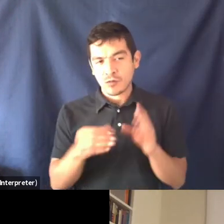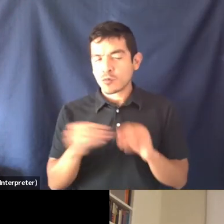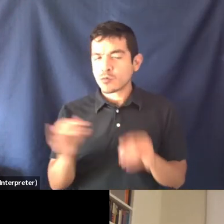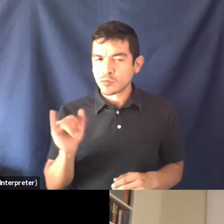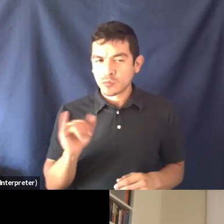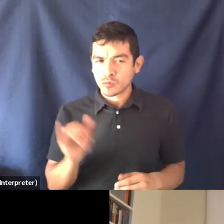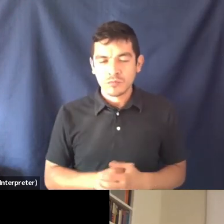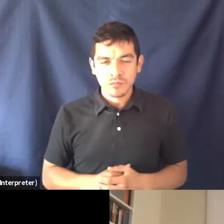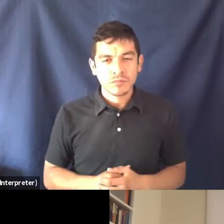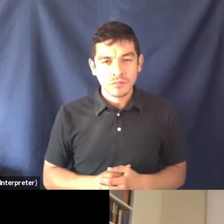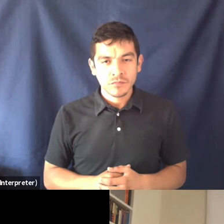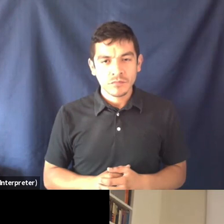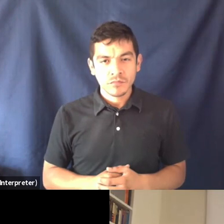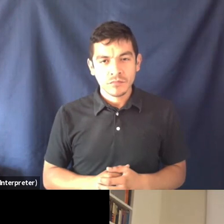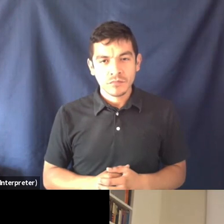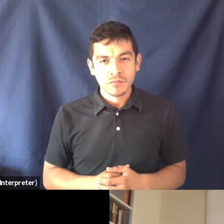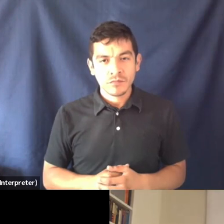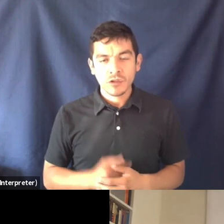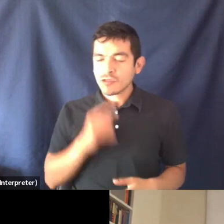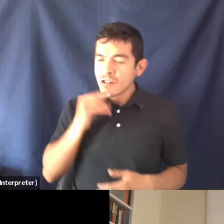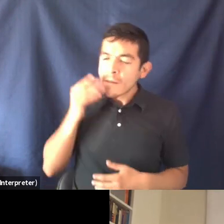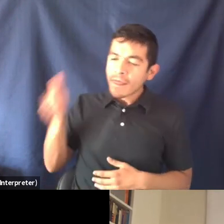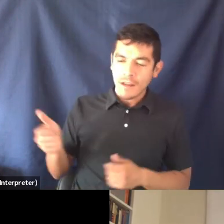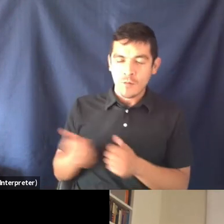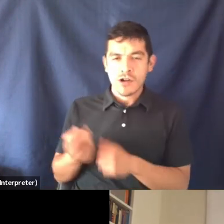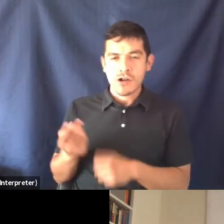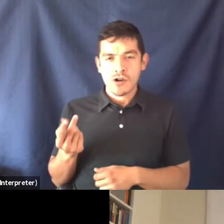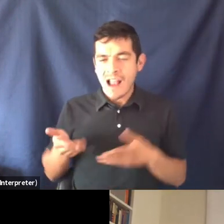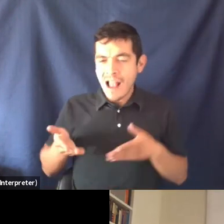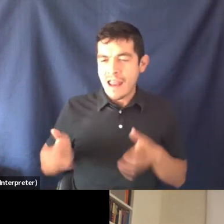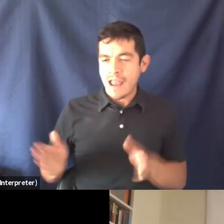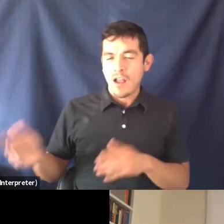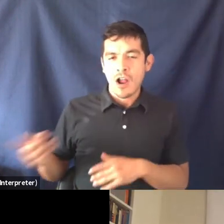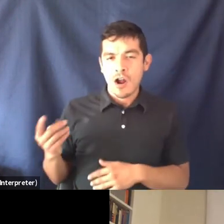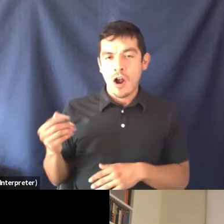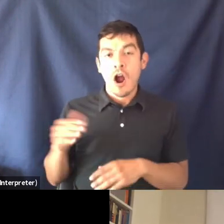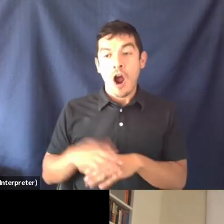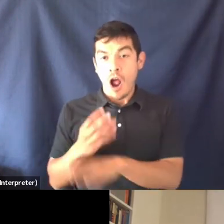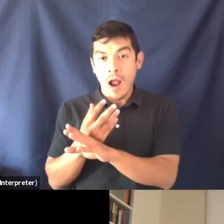Yeah, just being there with the dogs and letting the dogs on camera kind of speak for themselves.